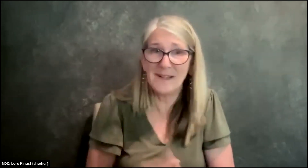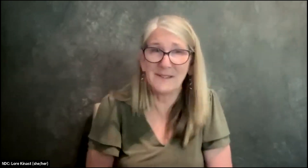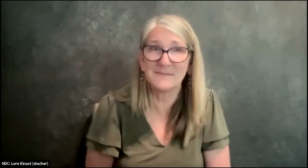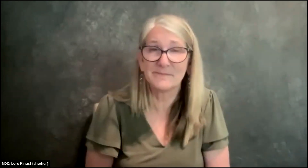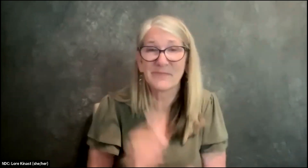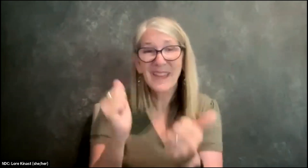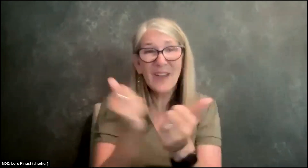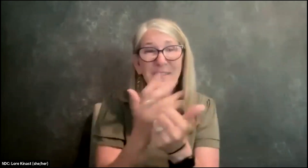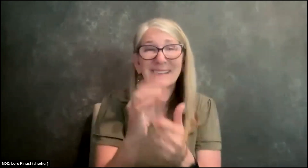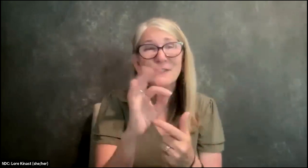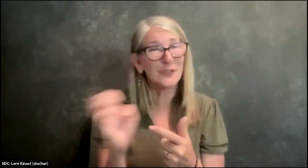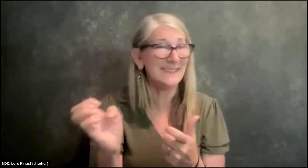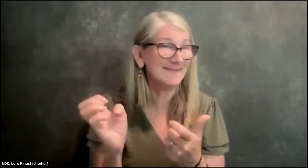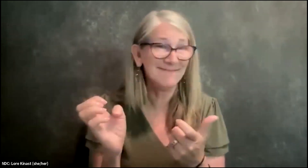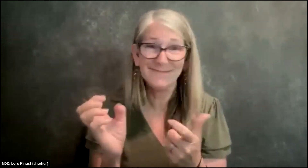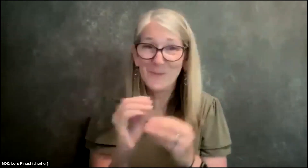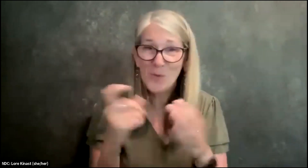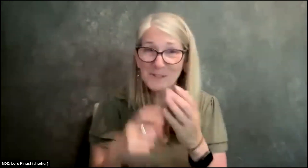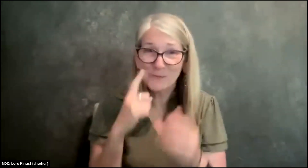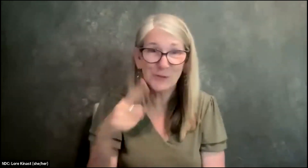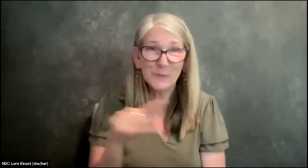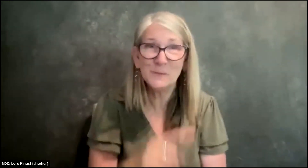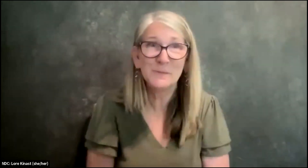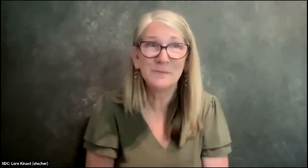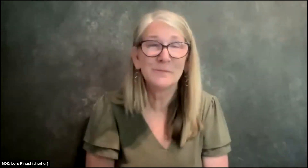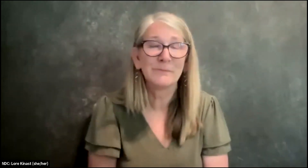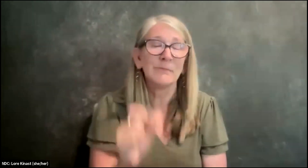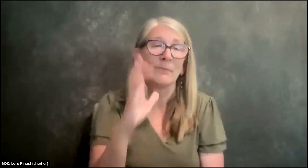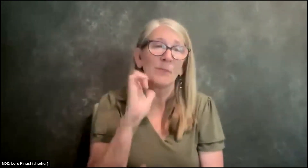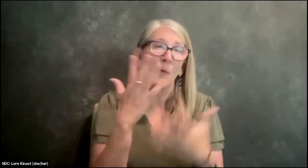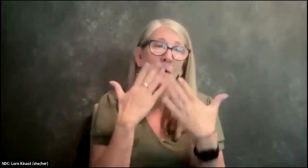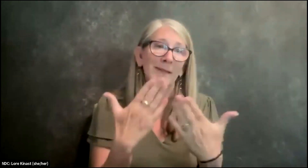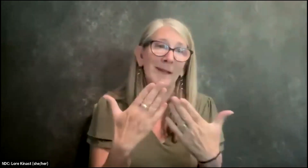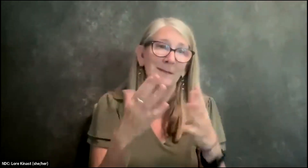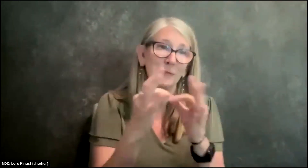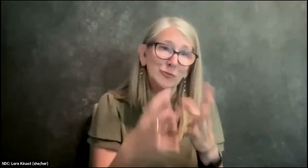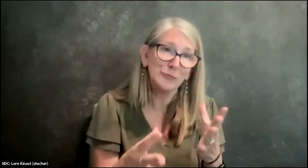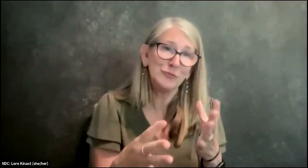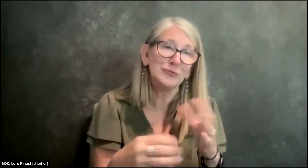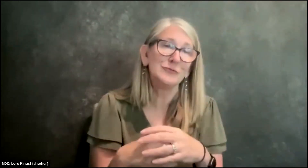Everything we offer is free absolutely, no cost to you. So I want to thank the interpreters